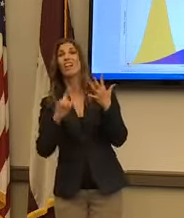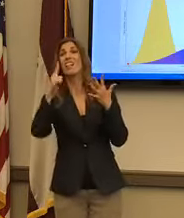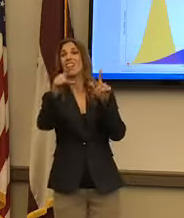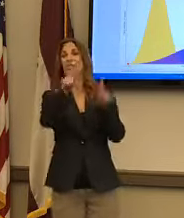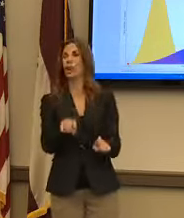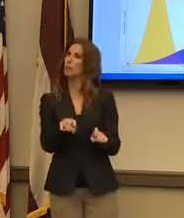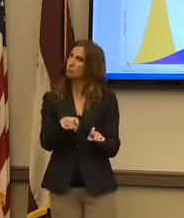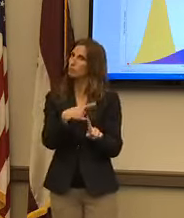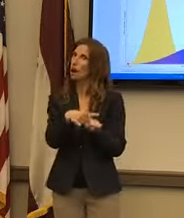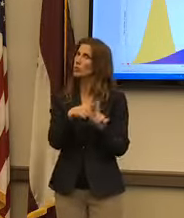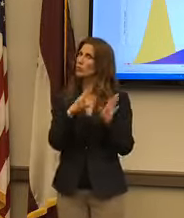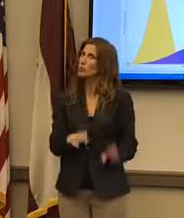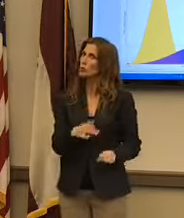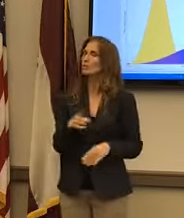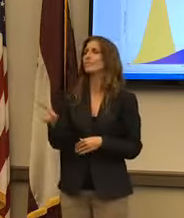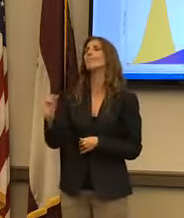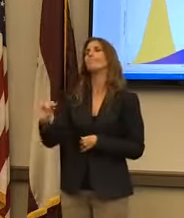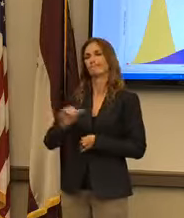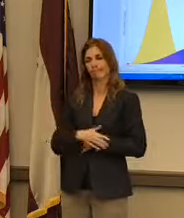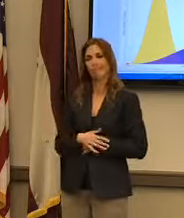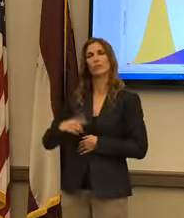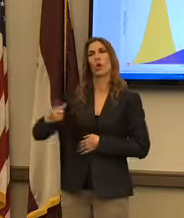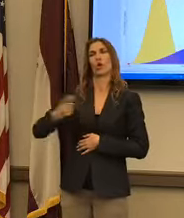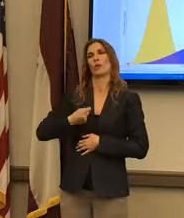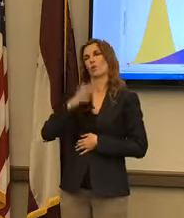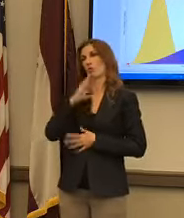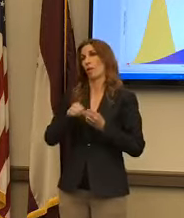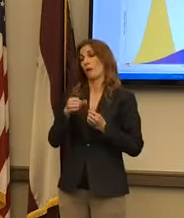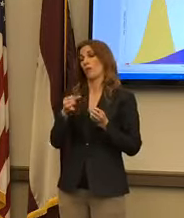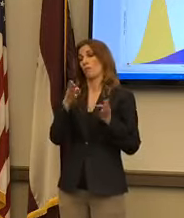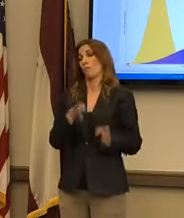[Commissioner] yeah so the question is am i aware of any cases where people have come in with